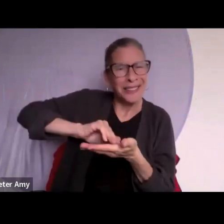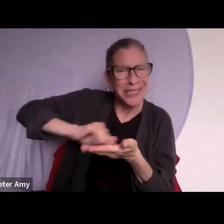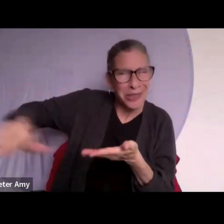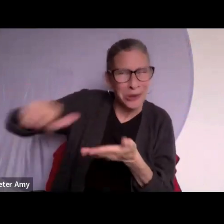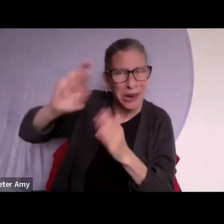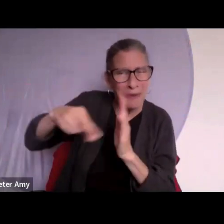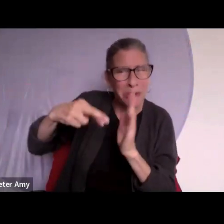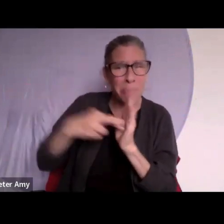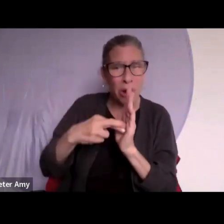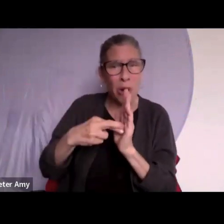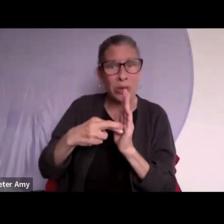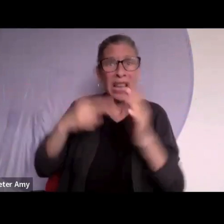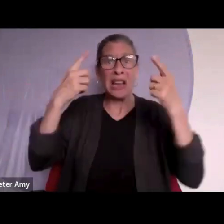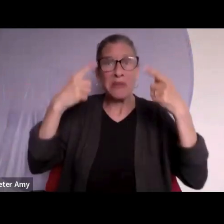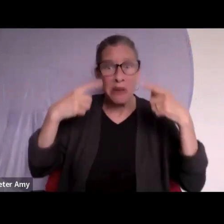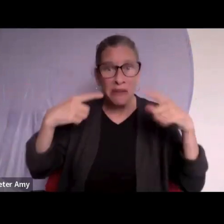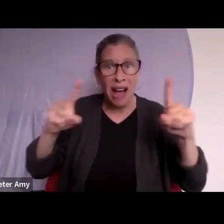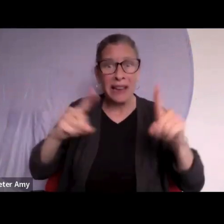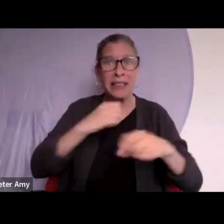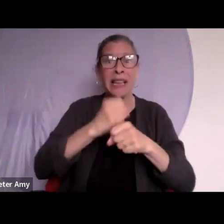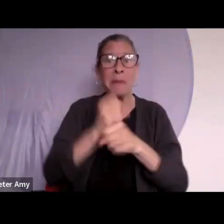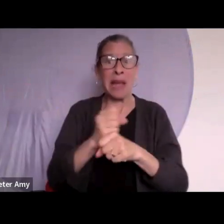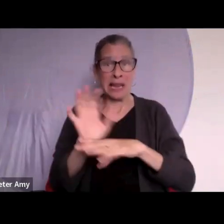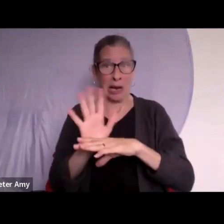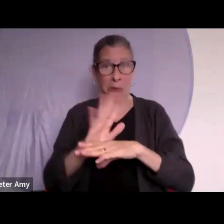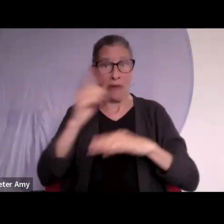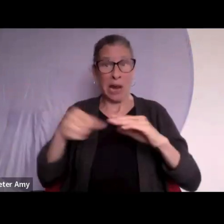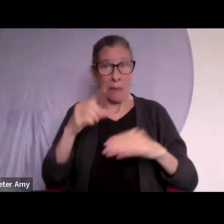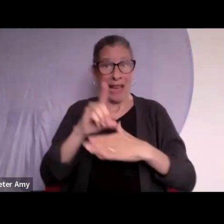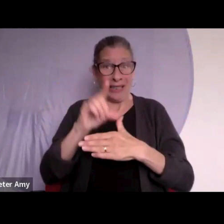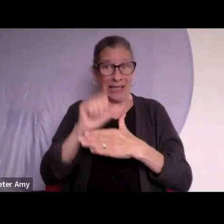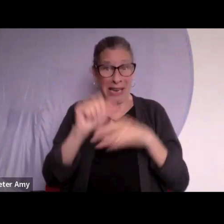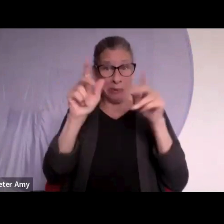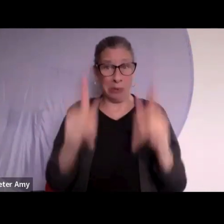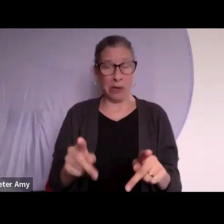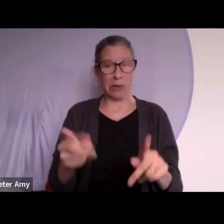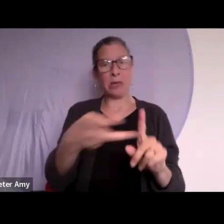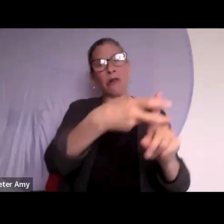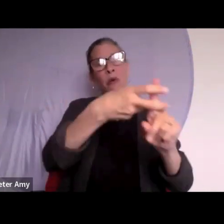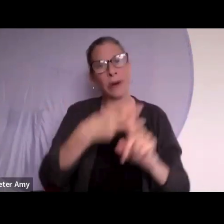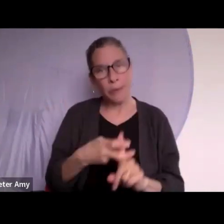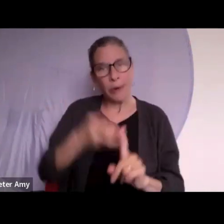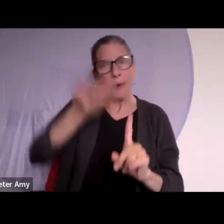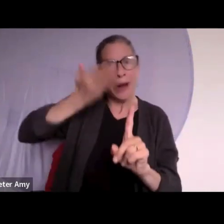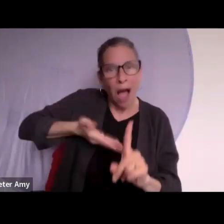you're finally making a movie about a person with a disability, you can find them mostly, it's there's always gray